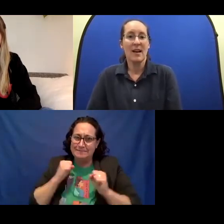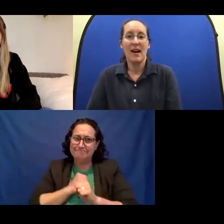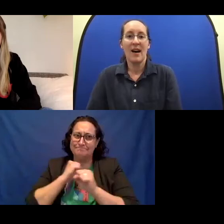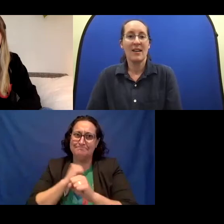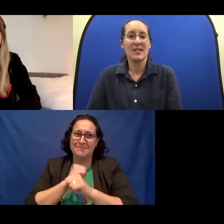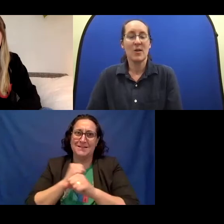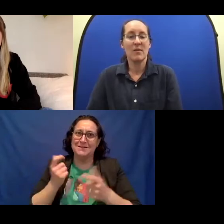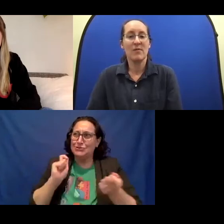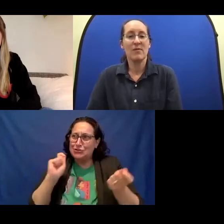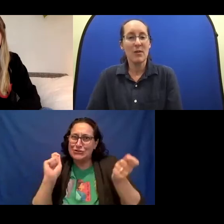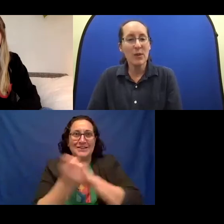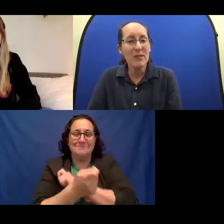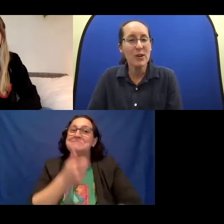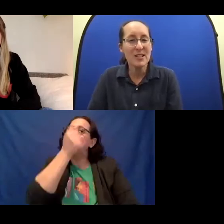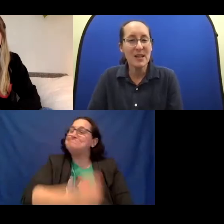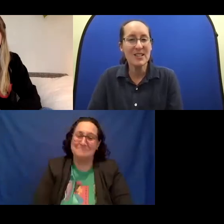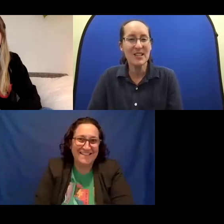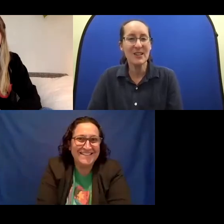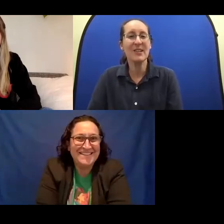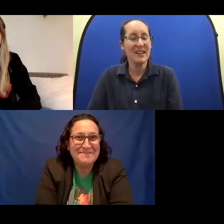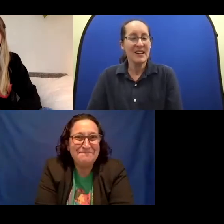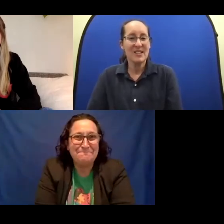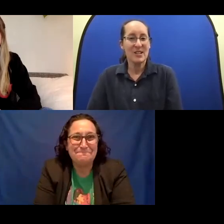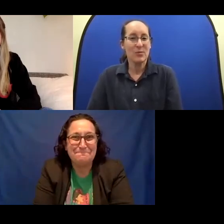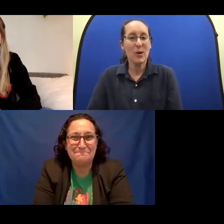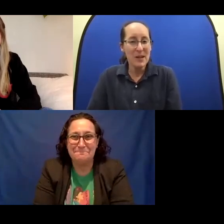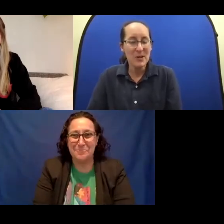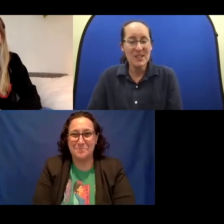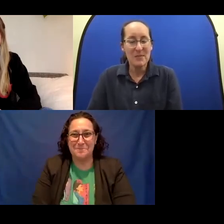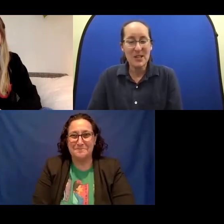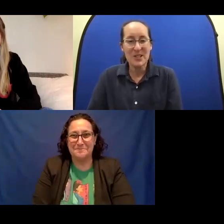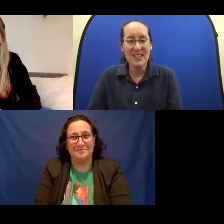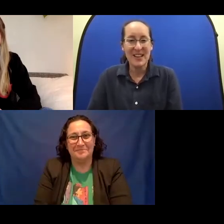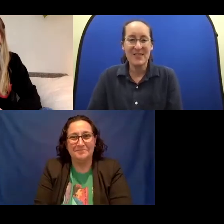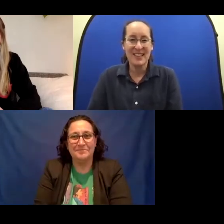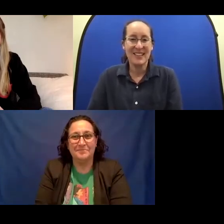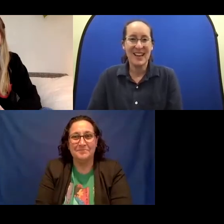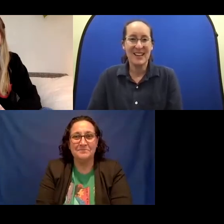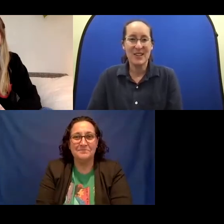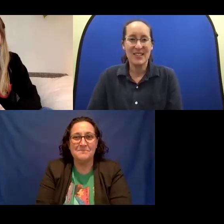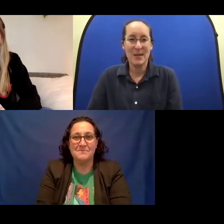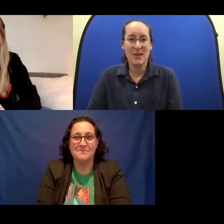so it really forced me to roll up my shirt sleeves and address some of